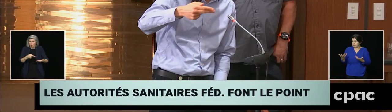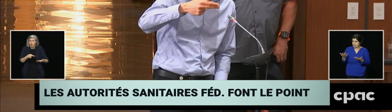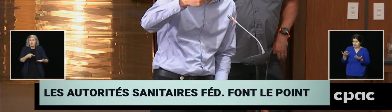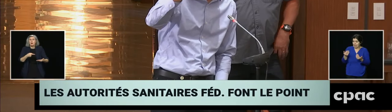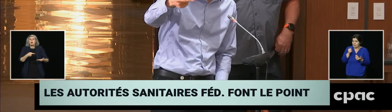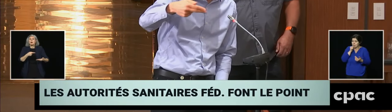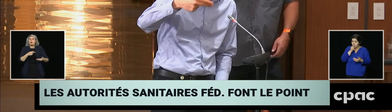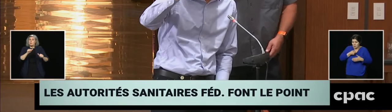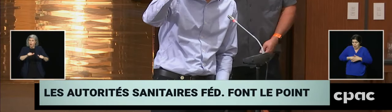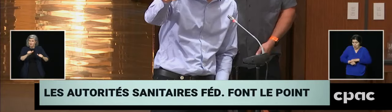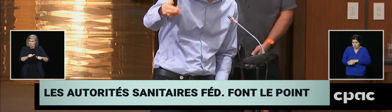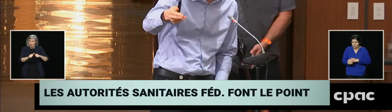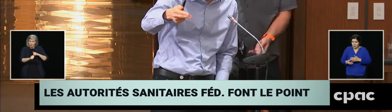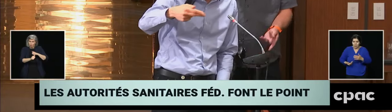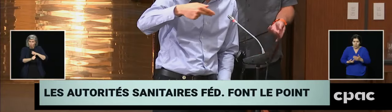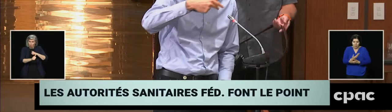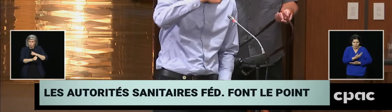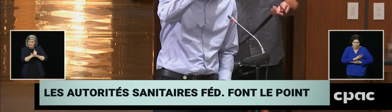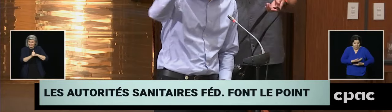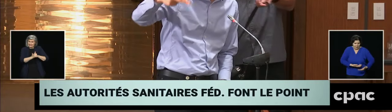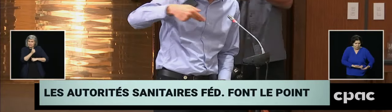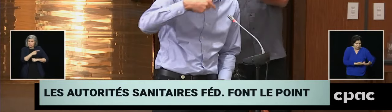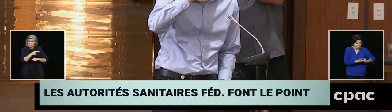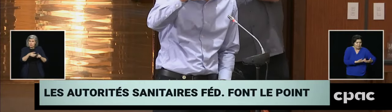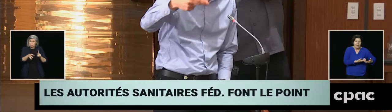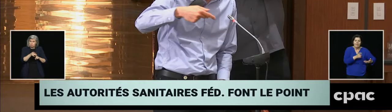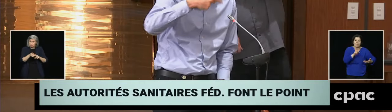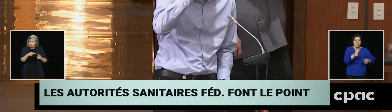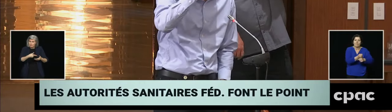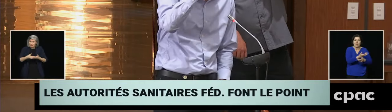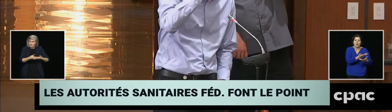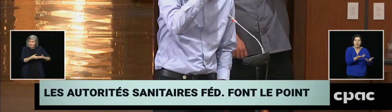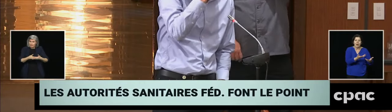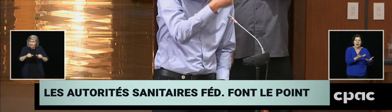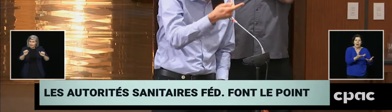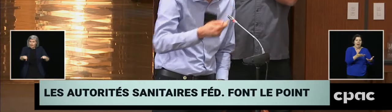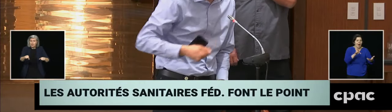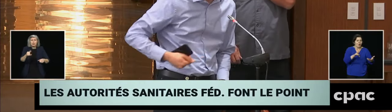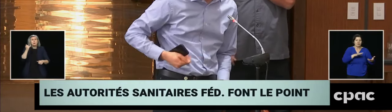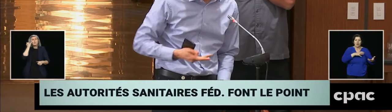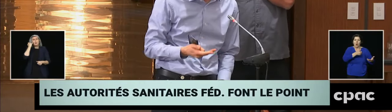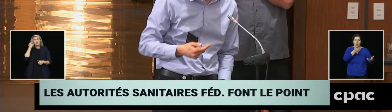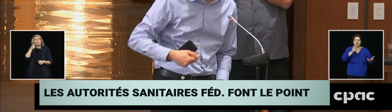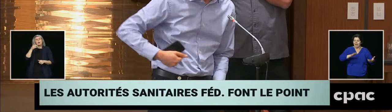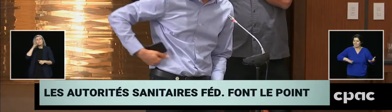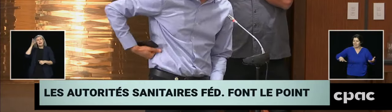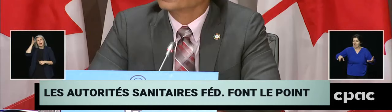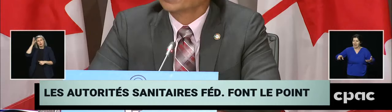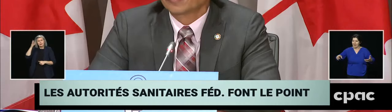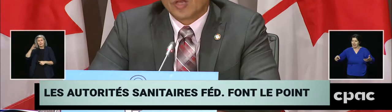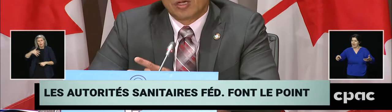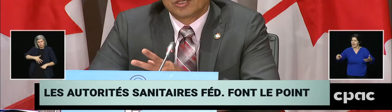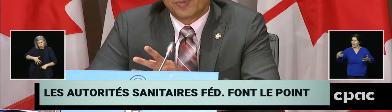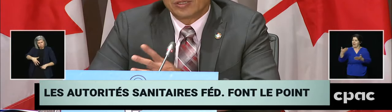NEWBORNS. WHAT ABOUT PARENTS WHO ARE EXPECTING? WHAT SHOULD PARENTS DO, LET'S SAY, THEY ALSO HAVE OLDER